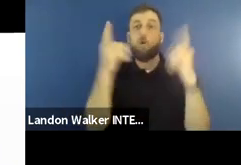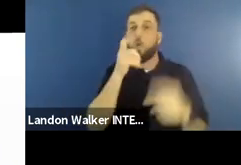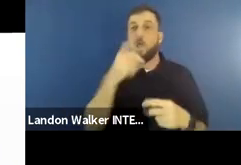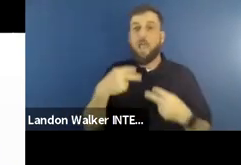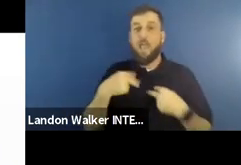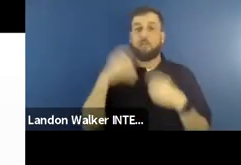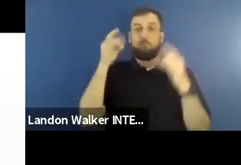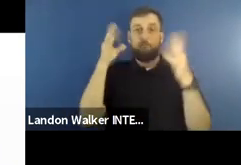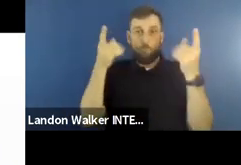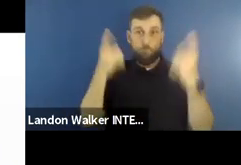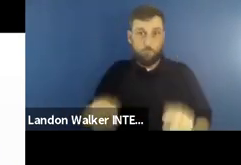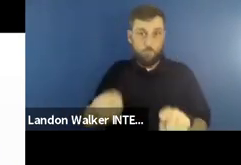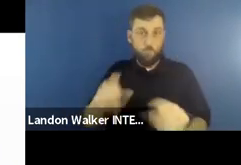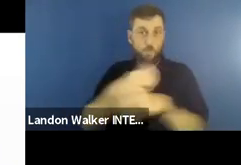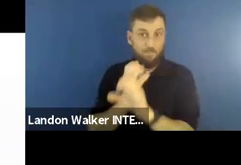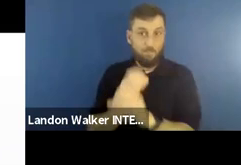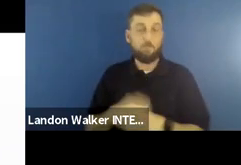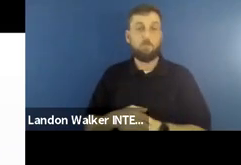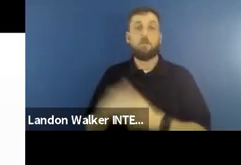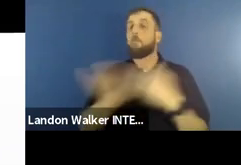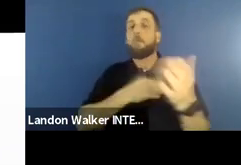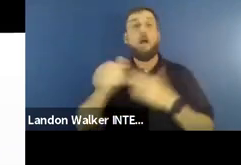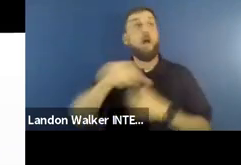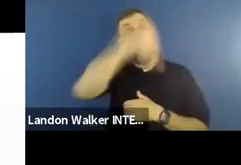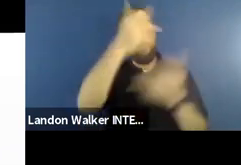So, even if they're from a different pairs, if they if they come to this facility.